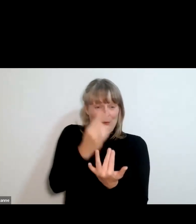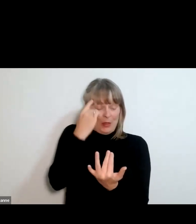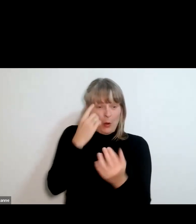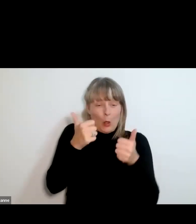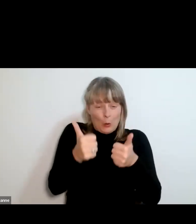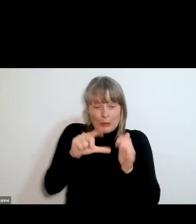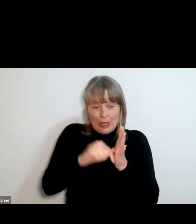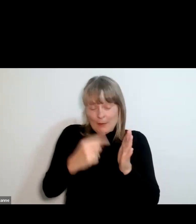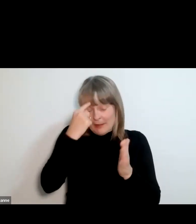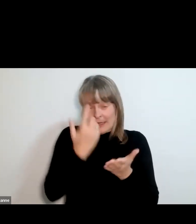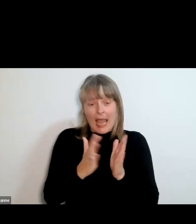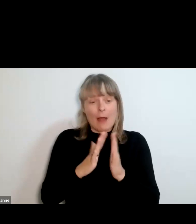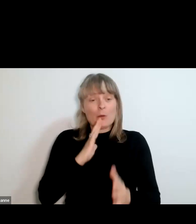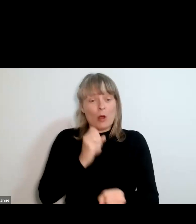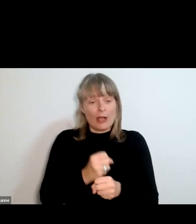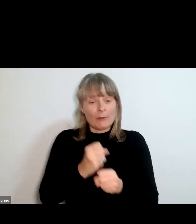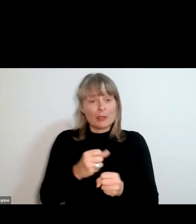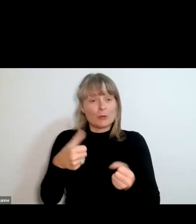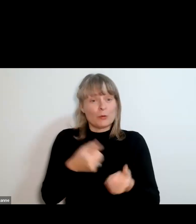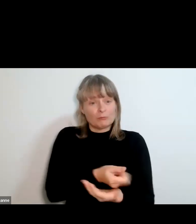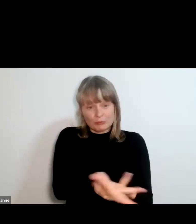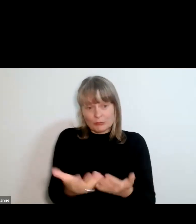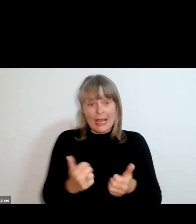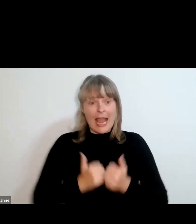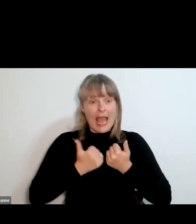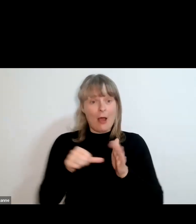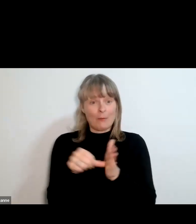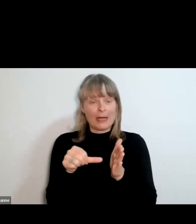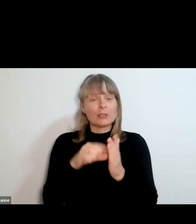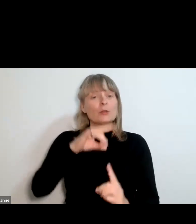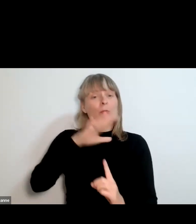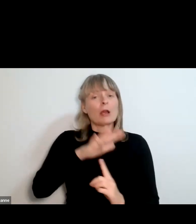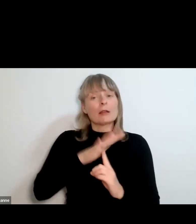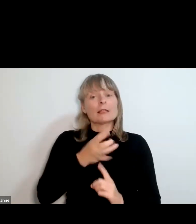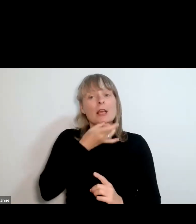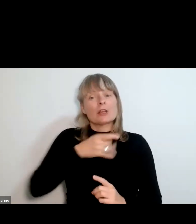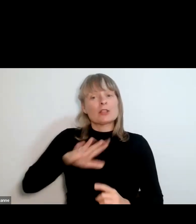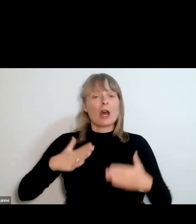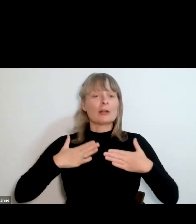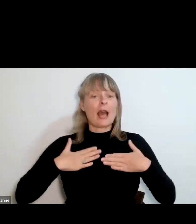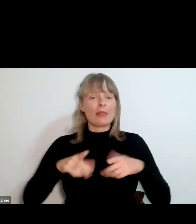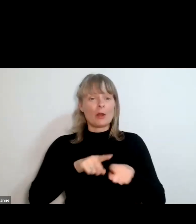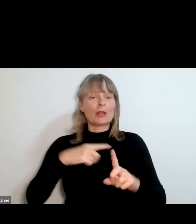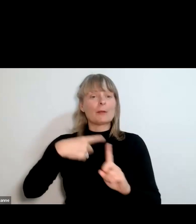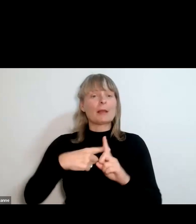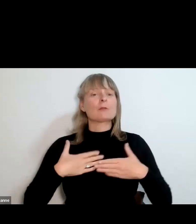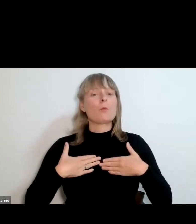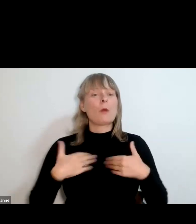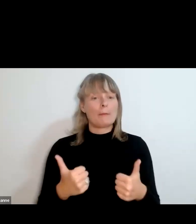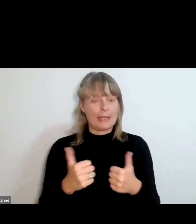webinar and rejoin, that might be the best way. Thank you all for joining us today in Budget Week. In between the two